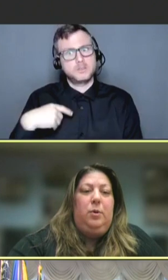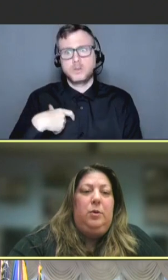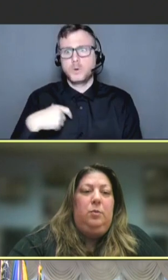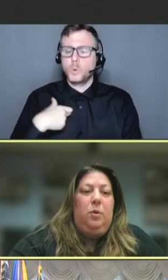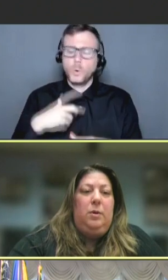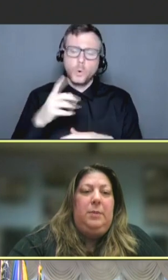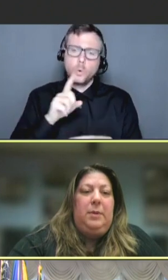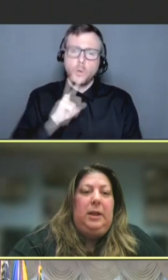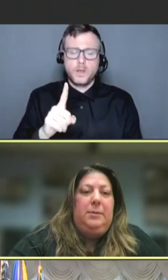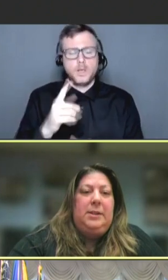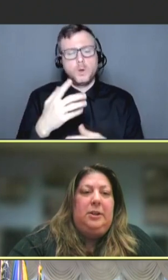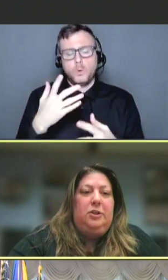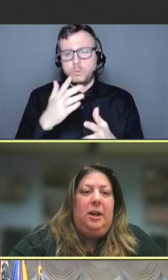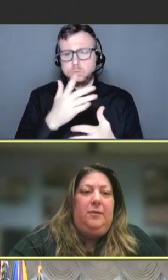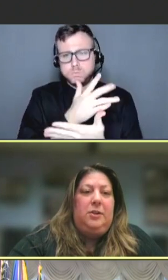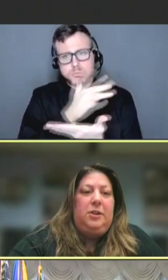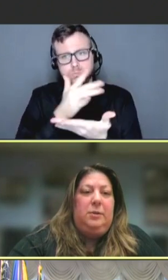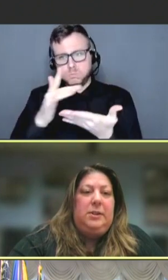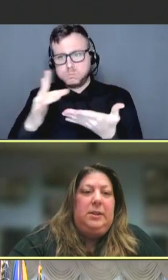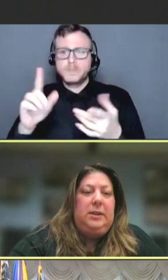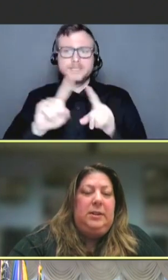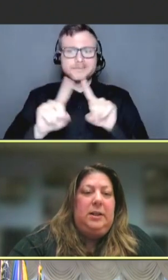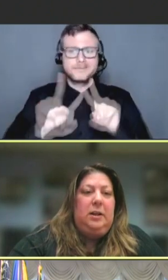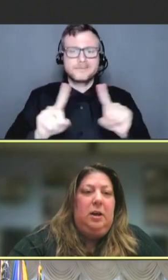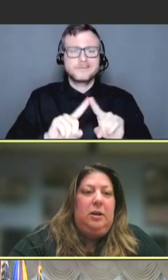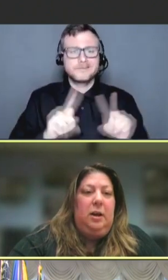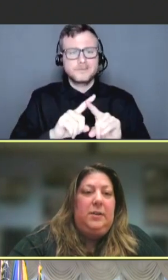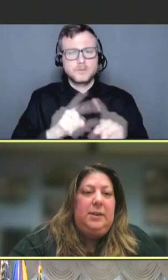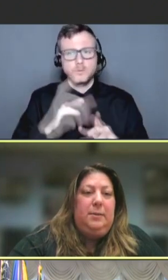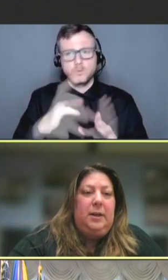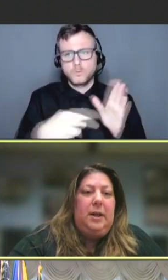an important role in many immunization efforts. She recently attended a long COVID summit,